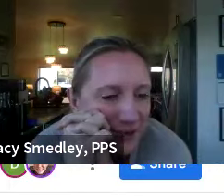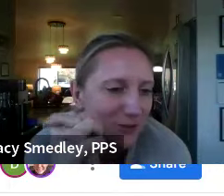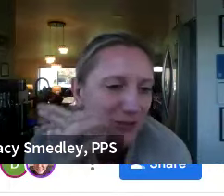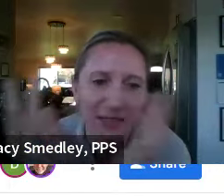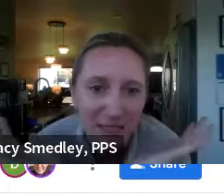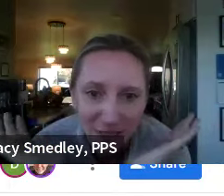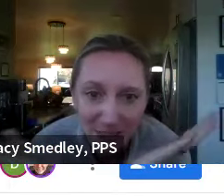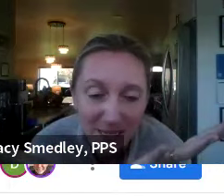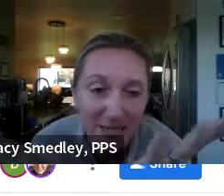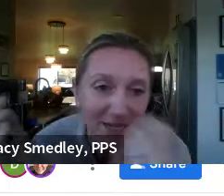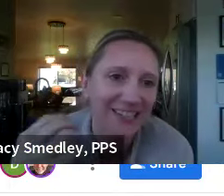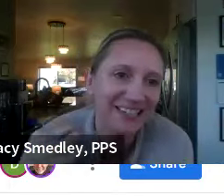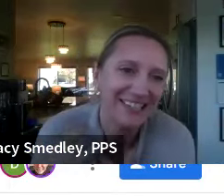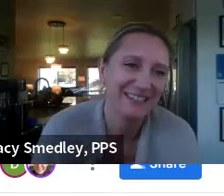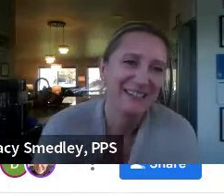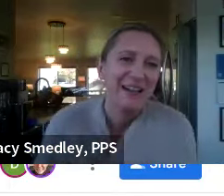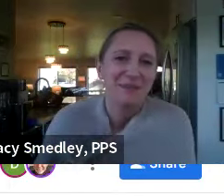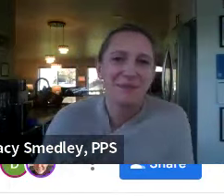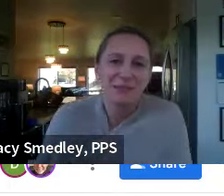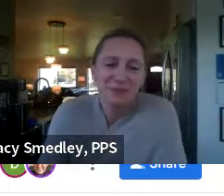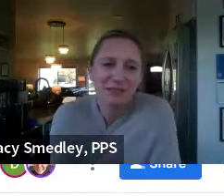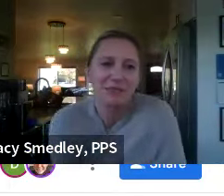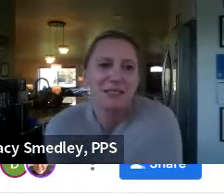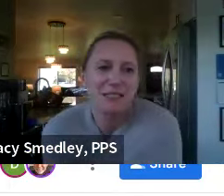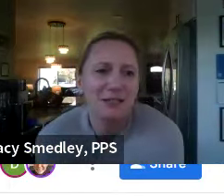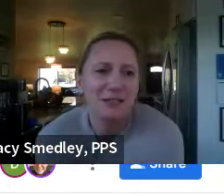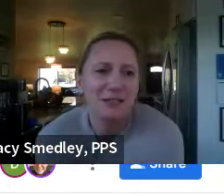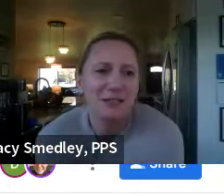I have all sorts of things I could say. Maybe I will put them on sticky notes.